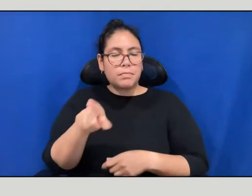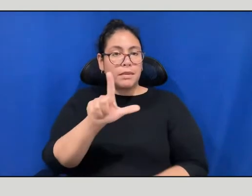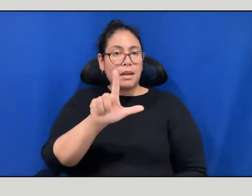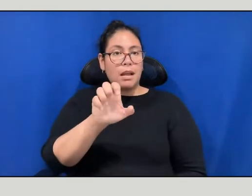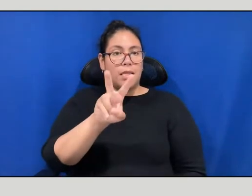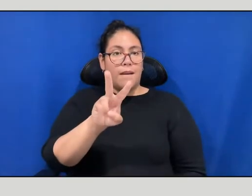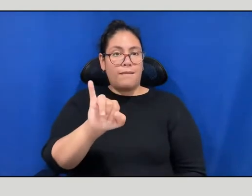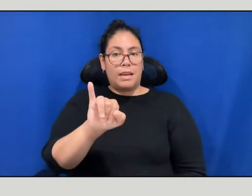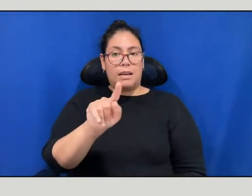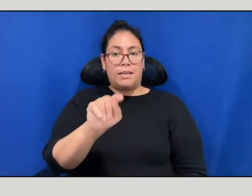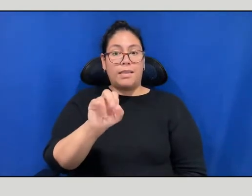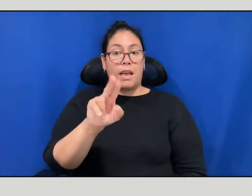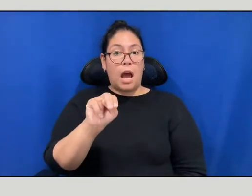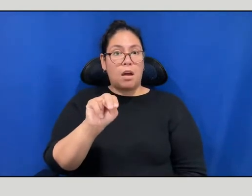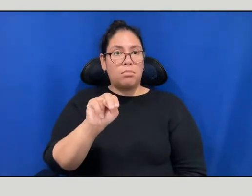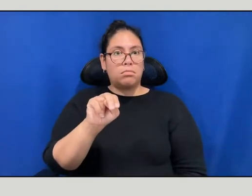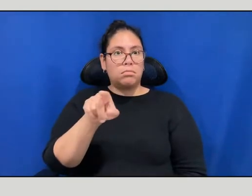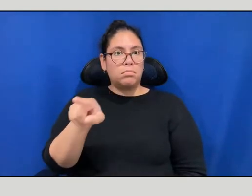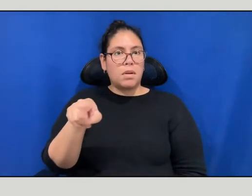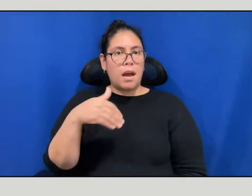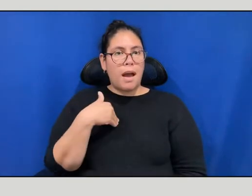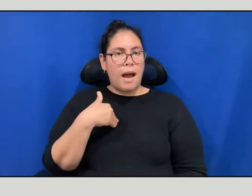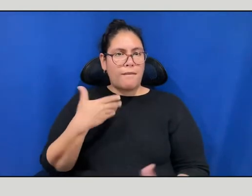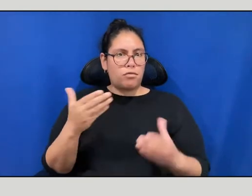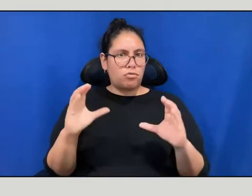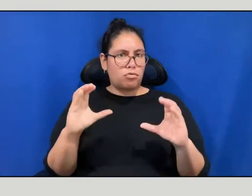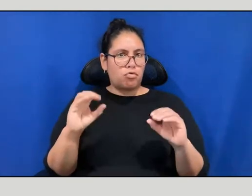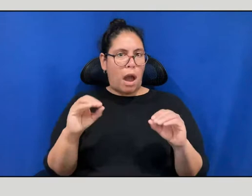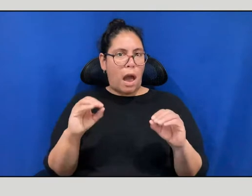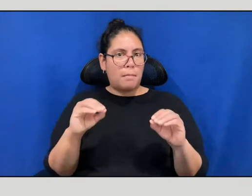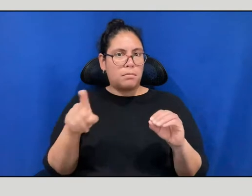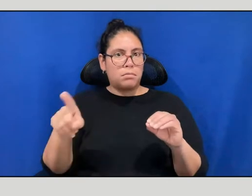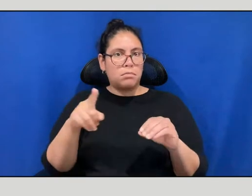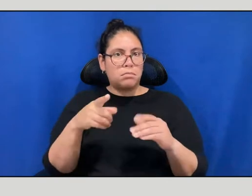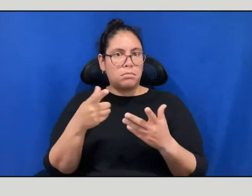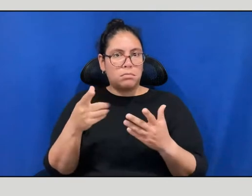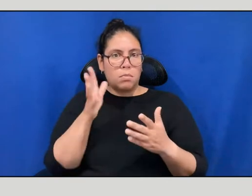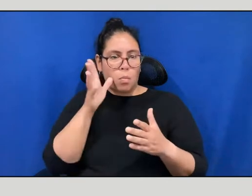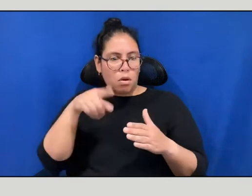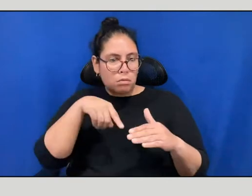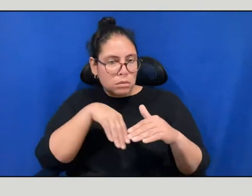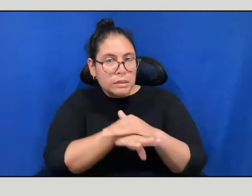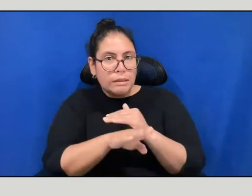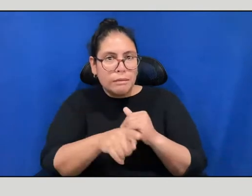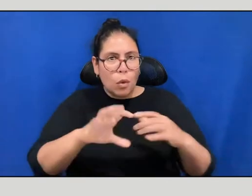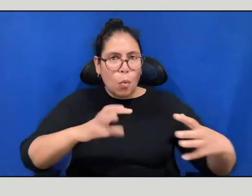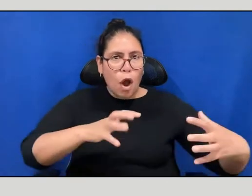so land crabs would continually get into the washing machines and clatter around in there, and so you have this sense